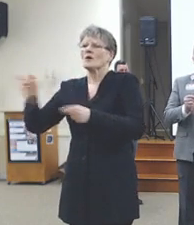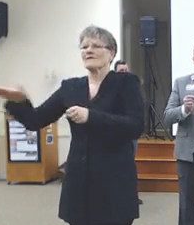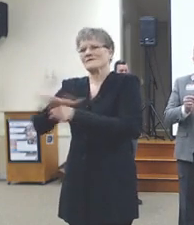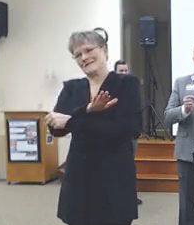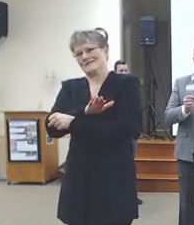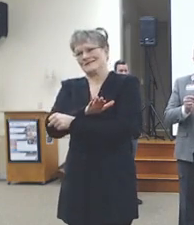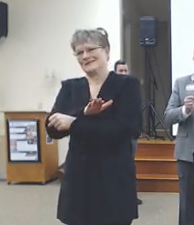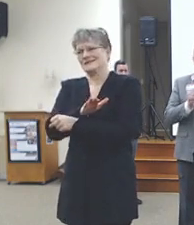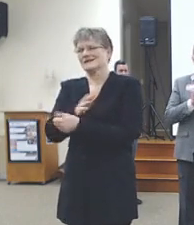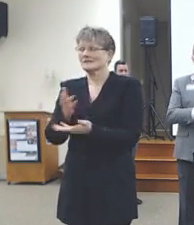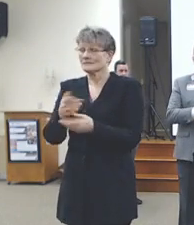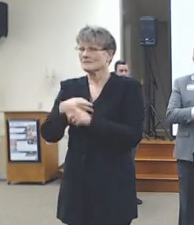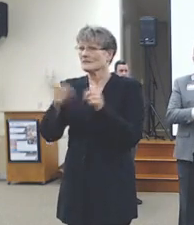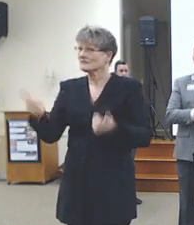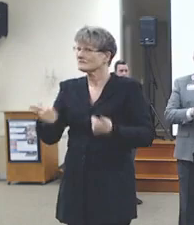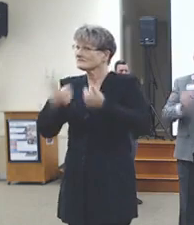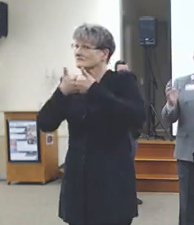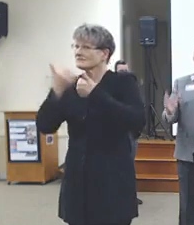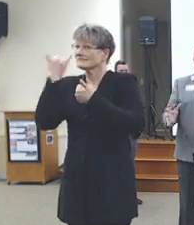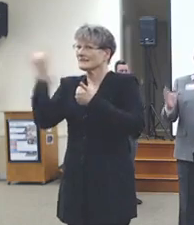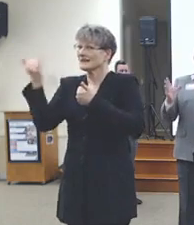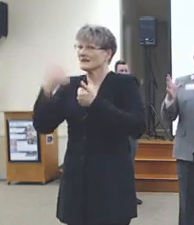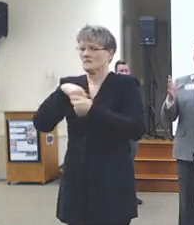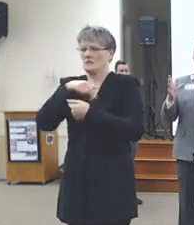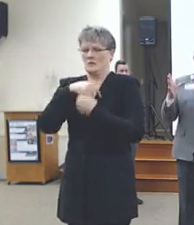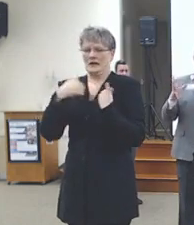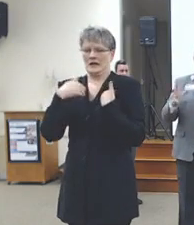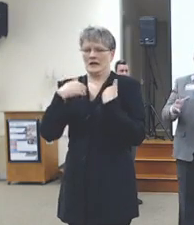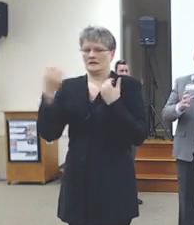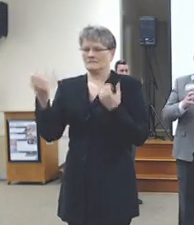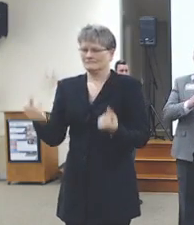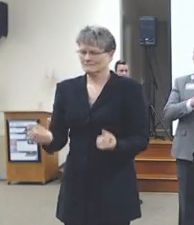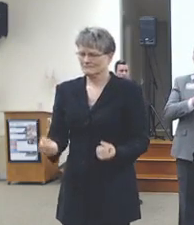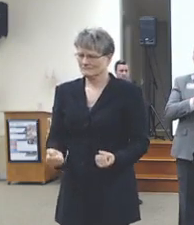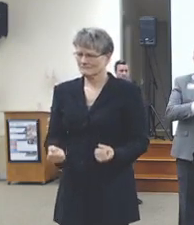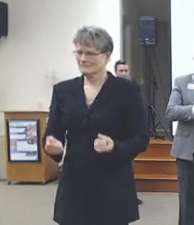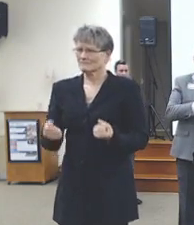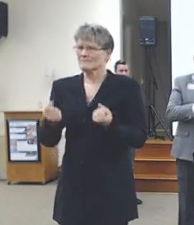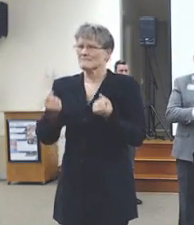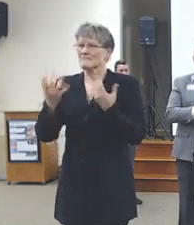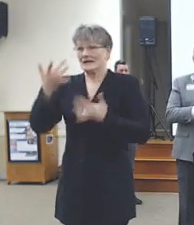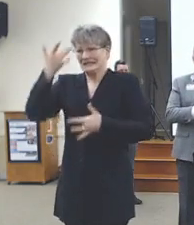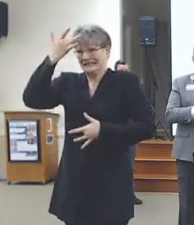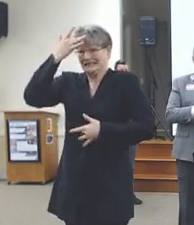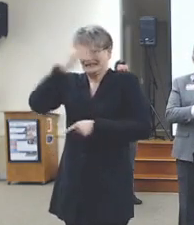would be if we started seeing a bunch of or many sick patients coming into the